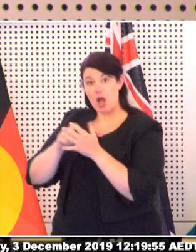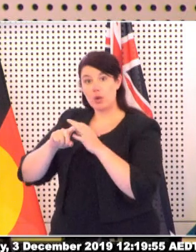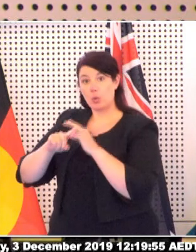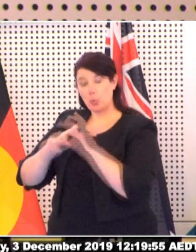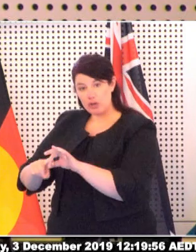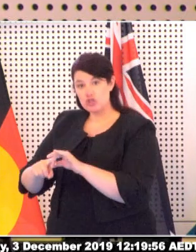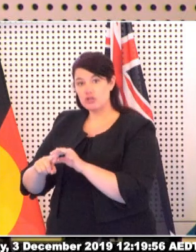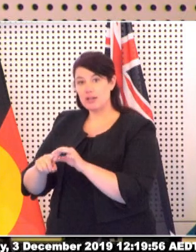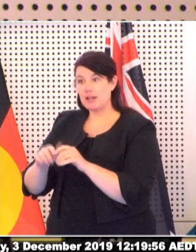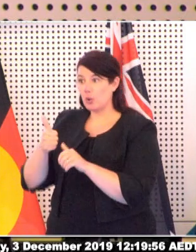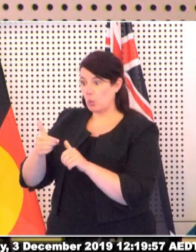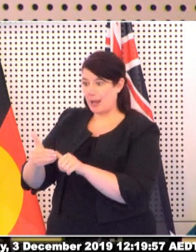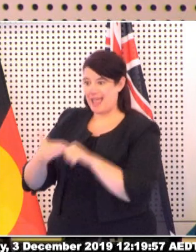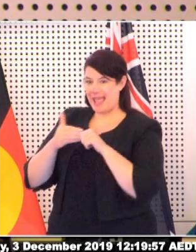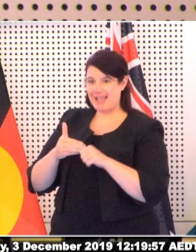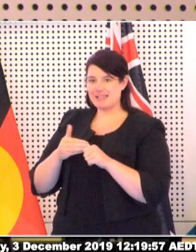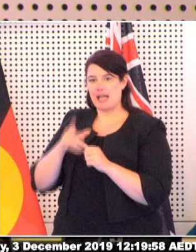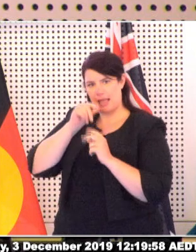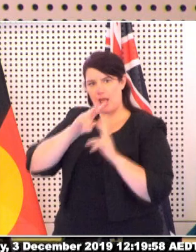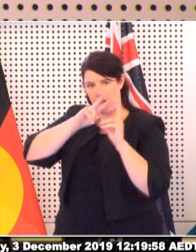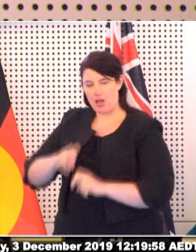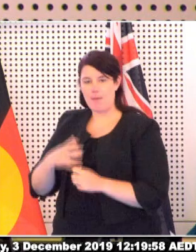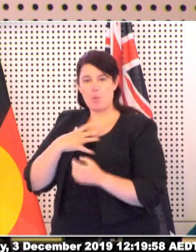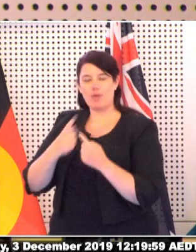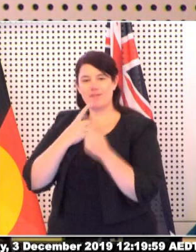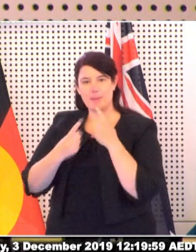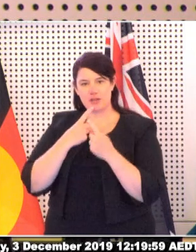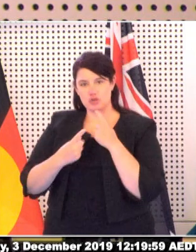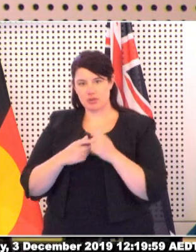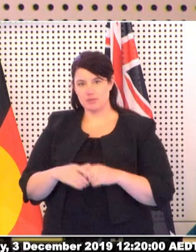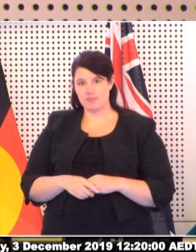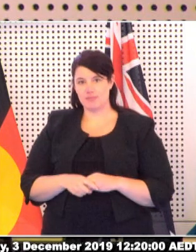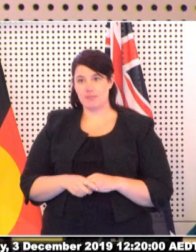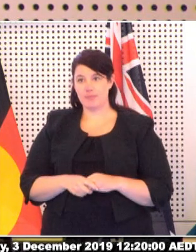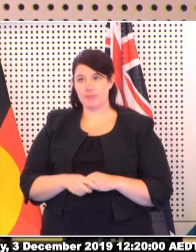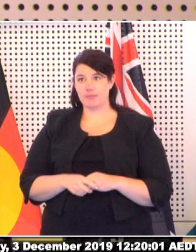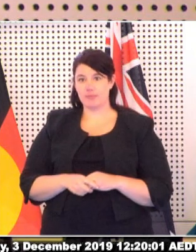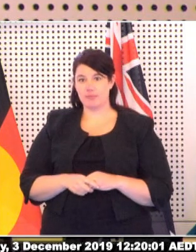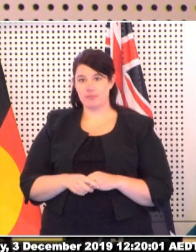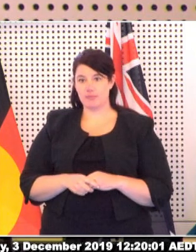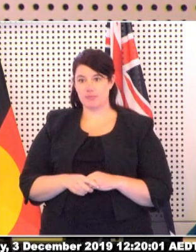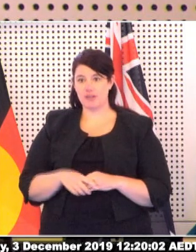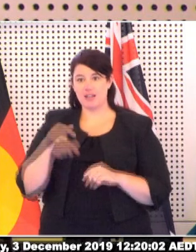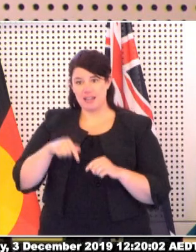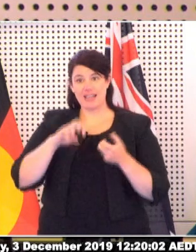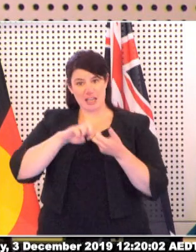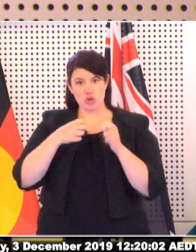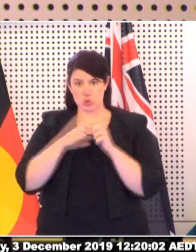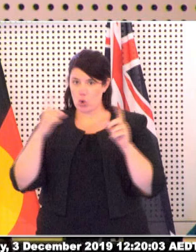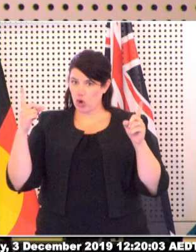There is a natural human tendency to look towards relatively simple solutions to very complex problems.